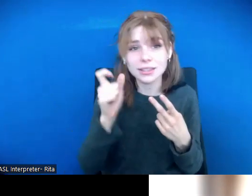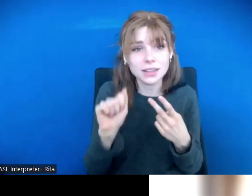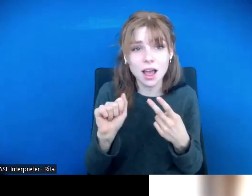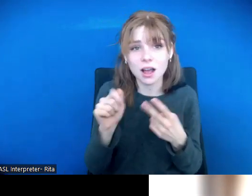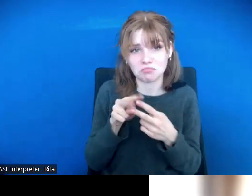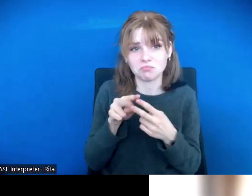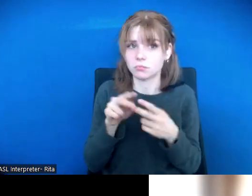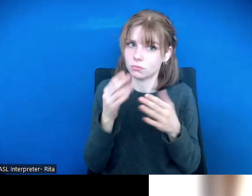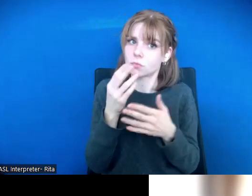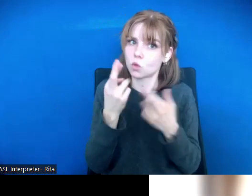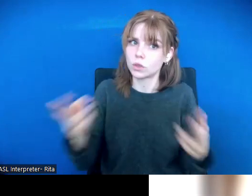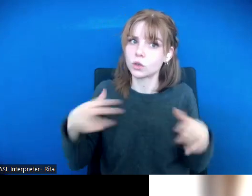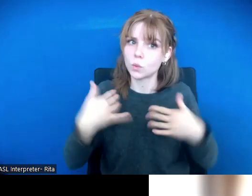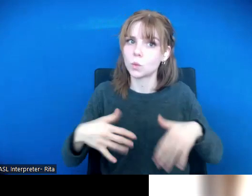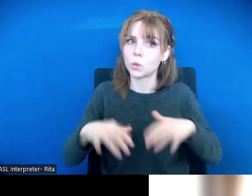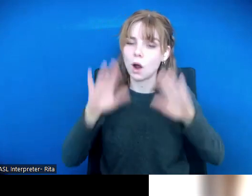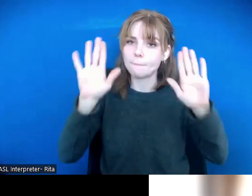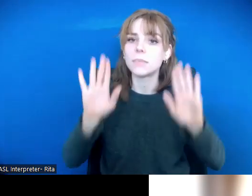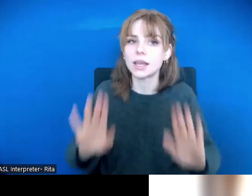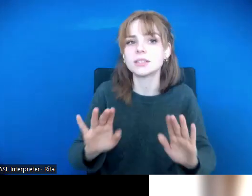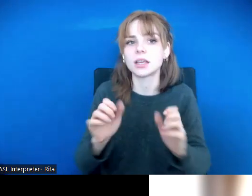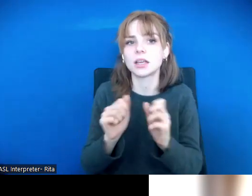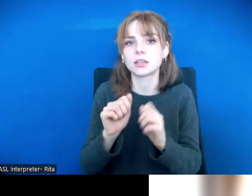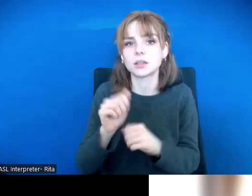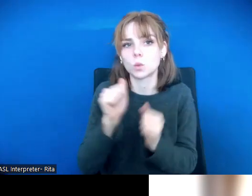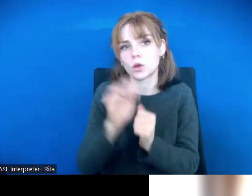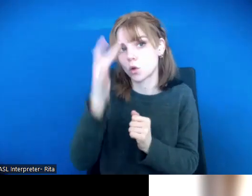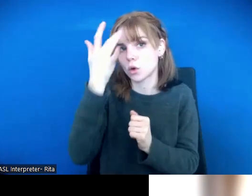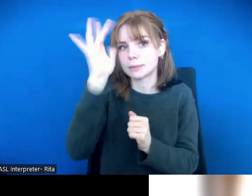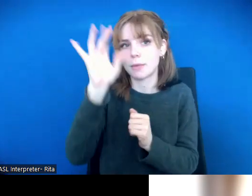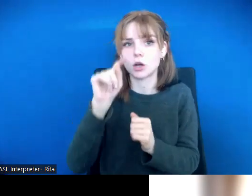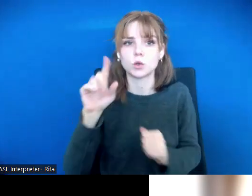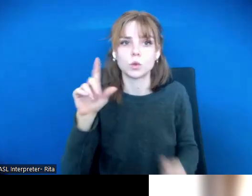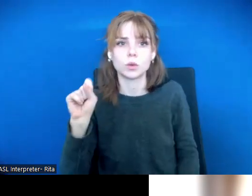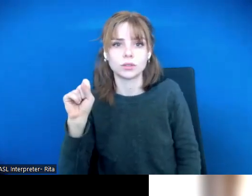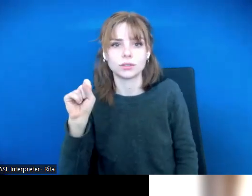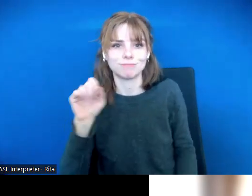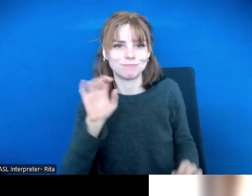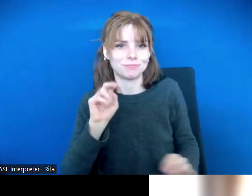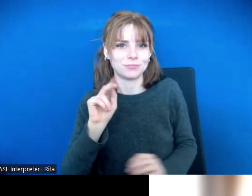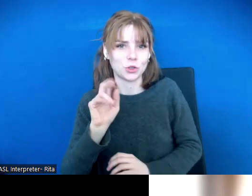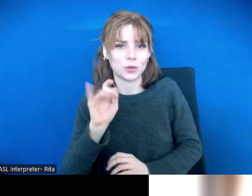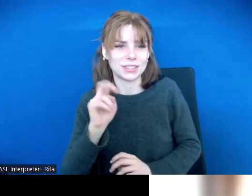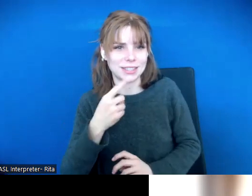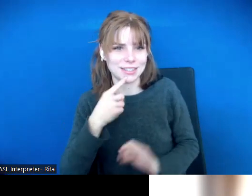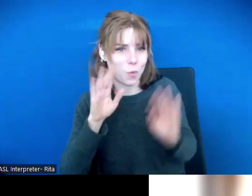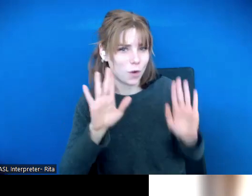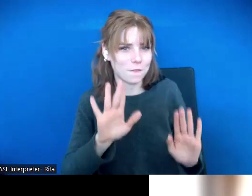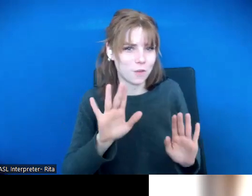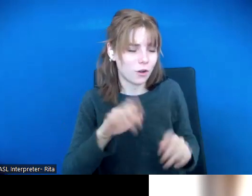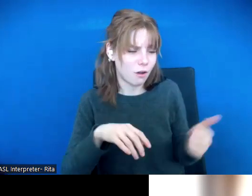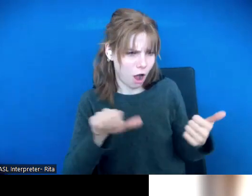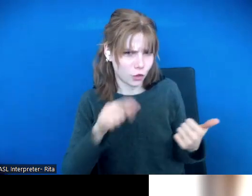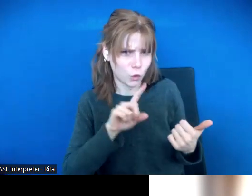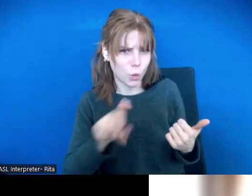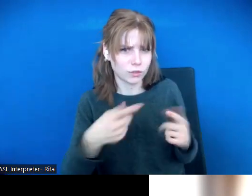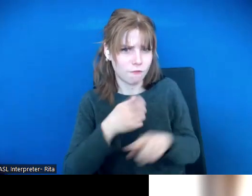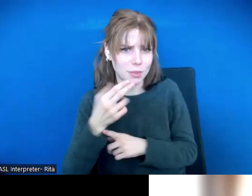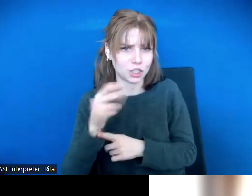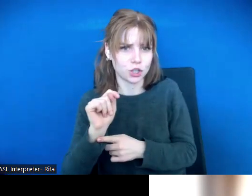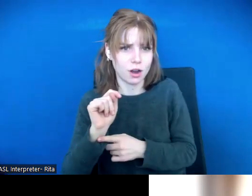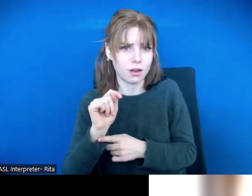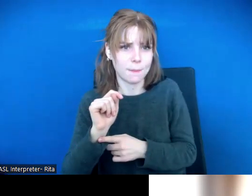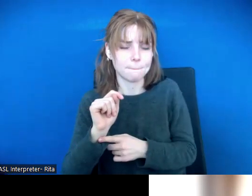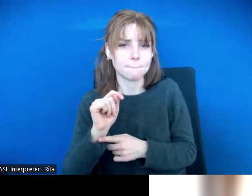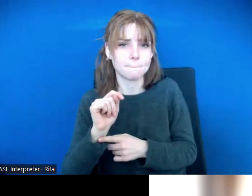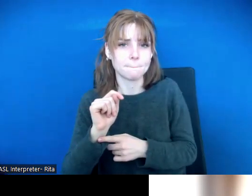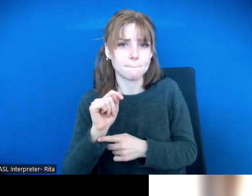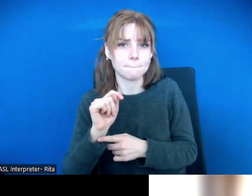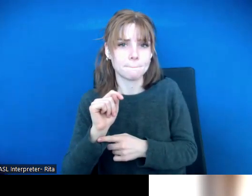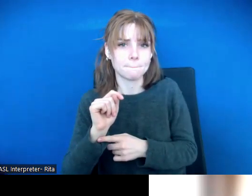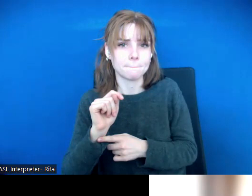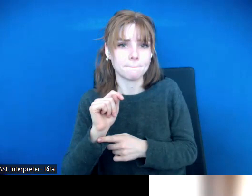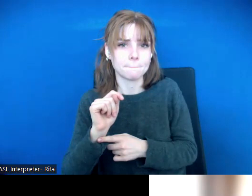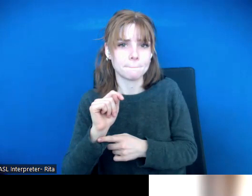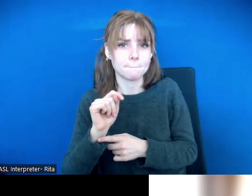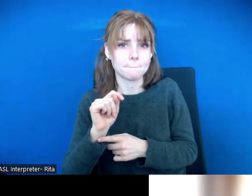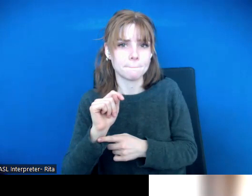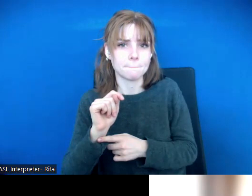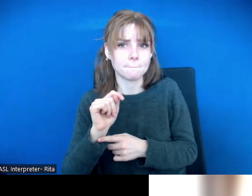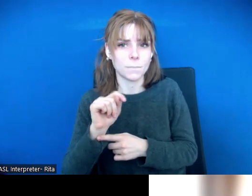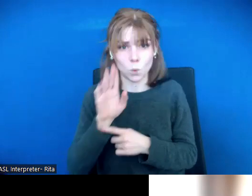speech-to-text features.